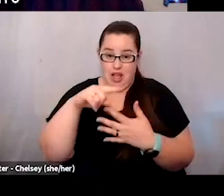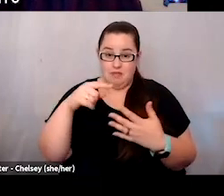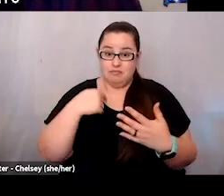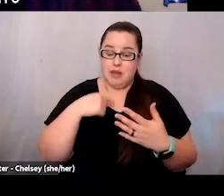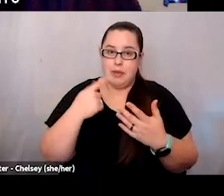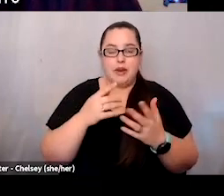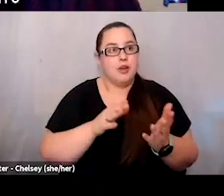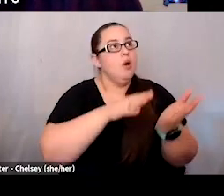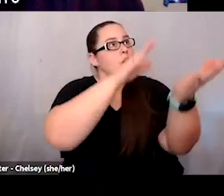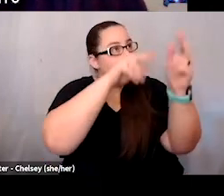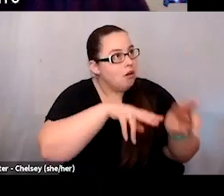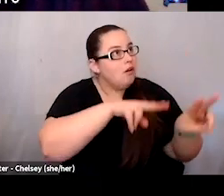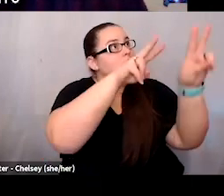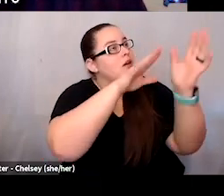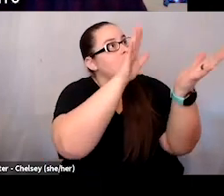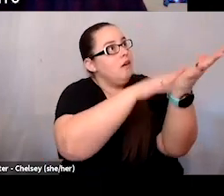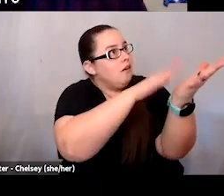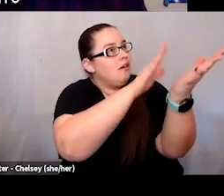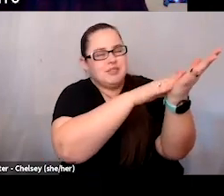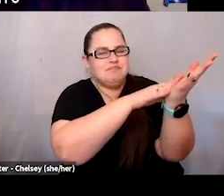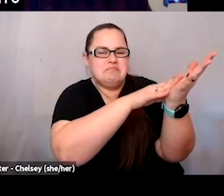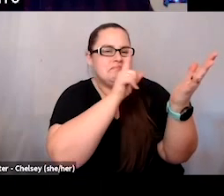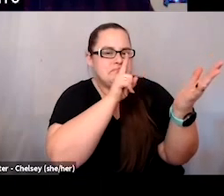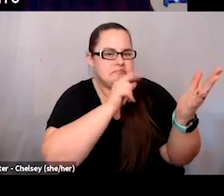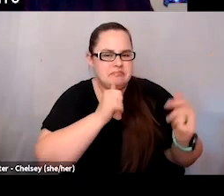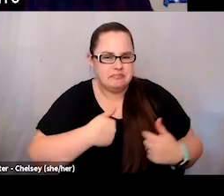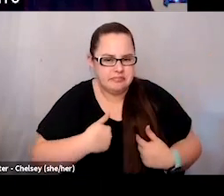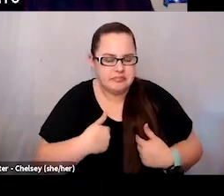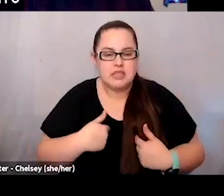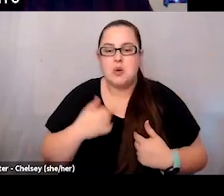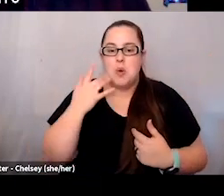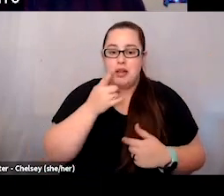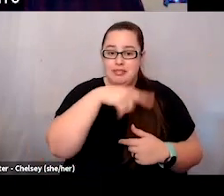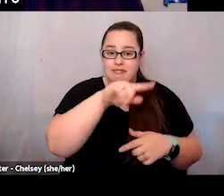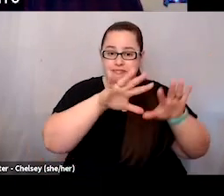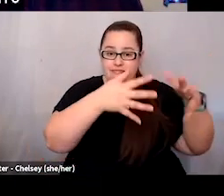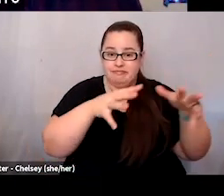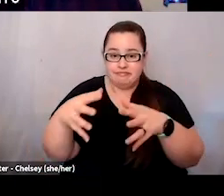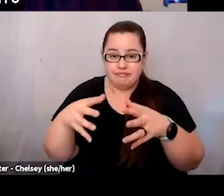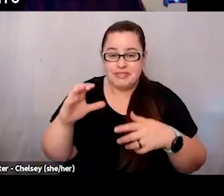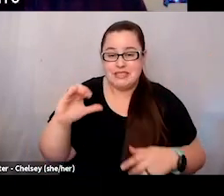incredible civilizations accomplished because to me, these civilizations are no better than